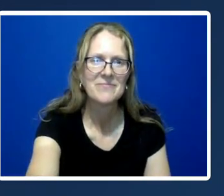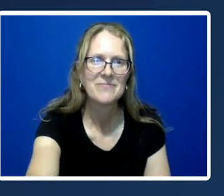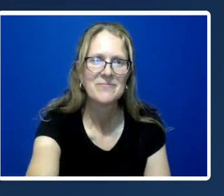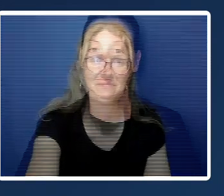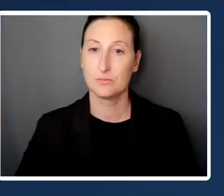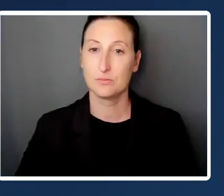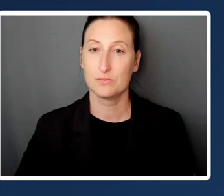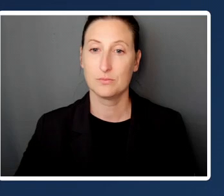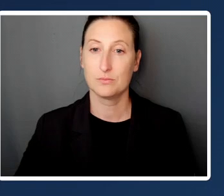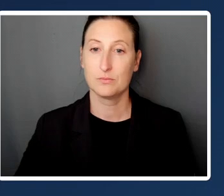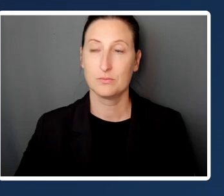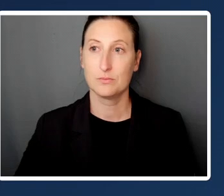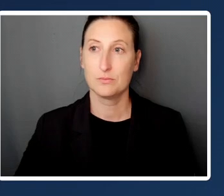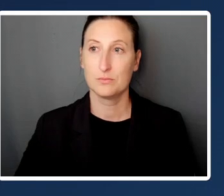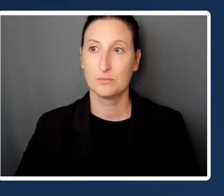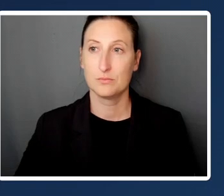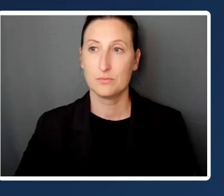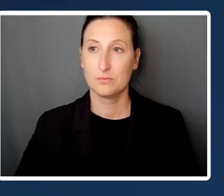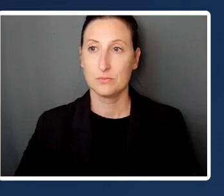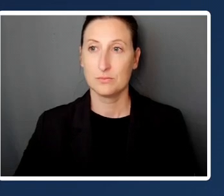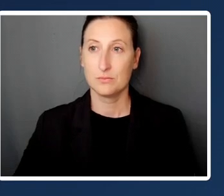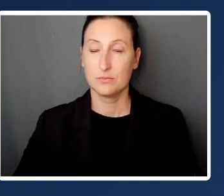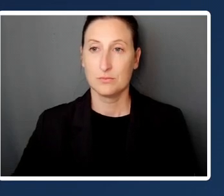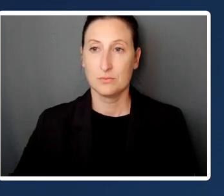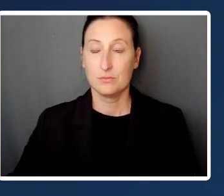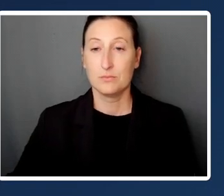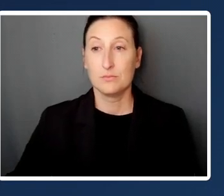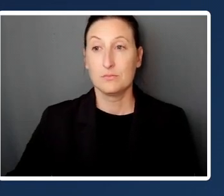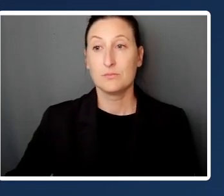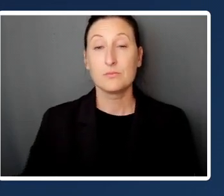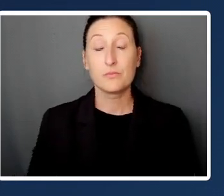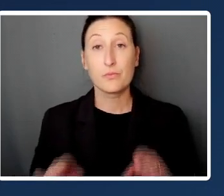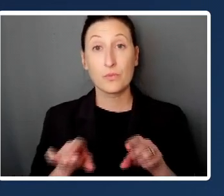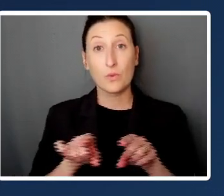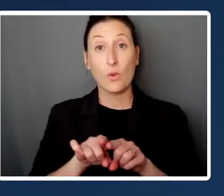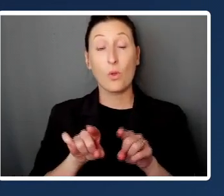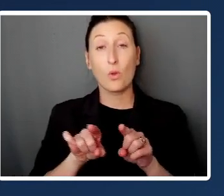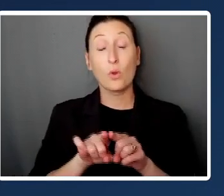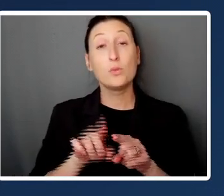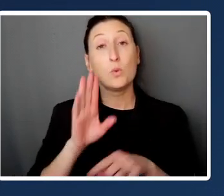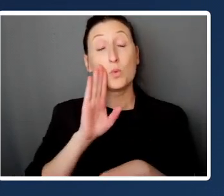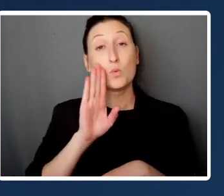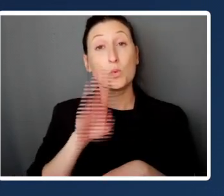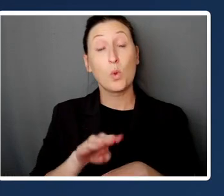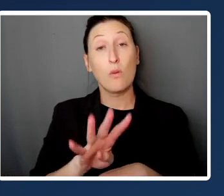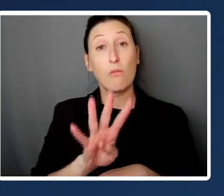suburban areas. And they often have programs for elementary and middle school aged students. So,